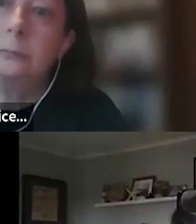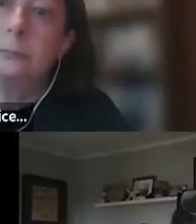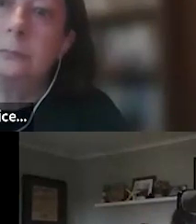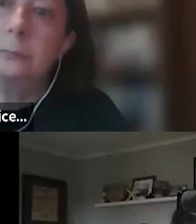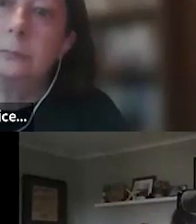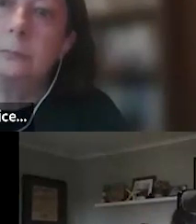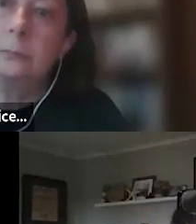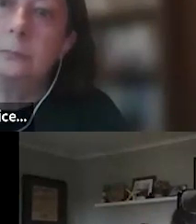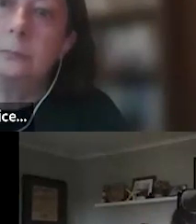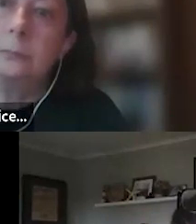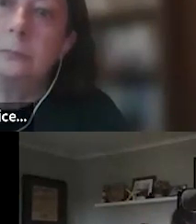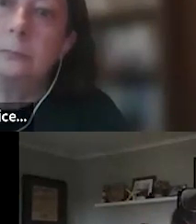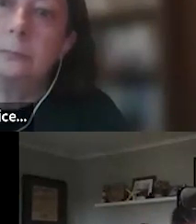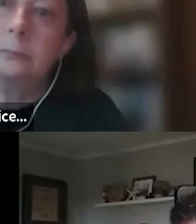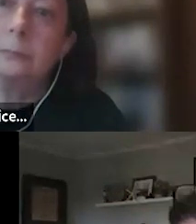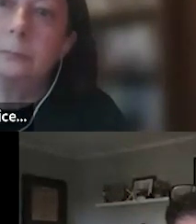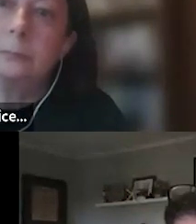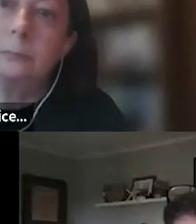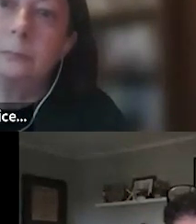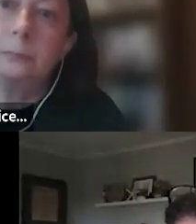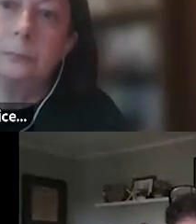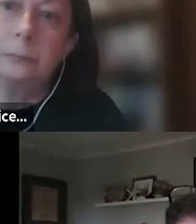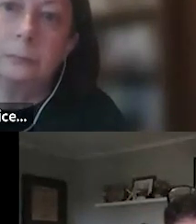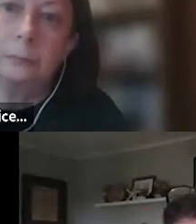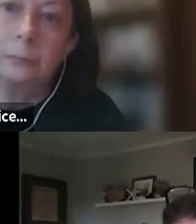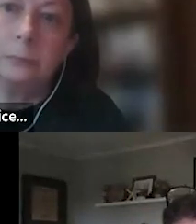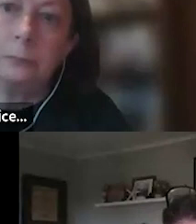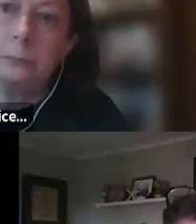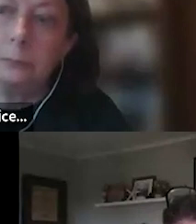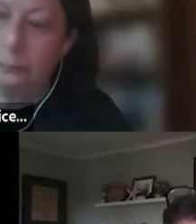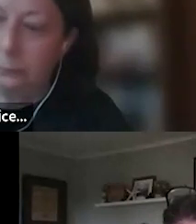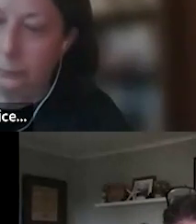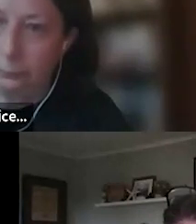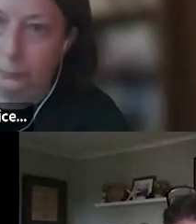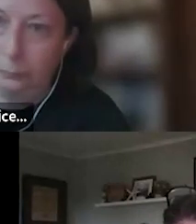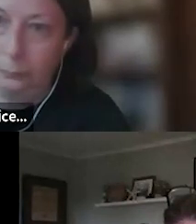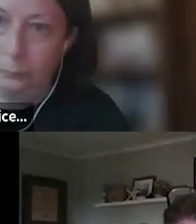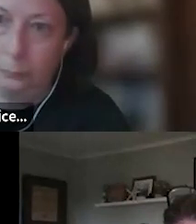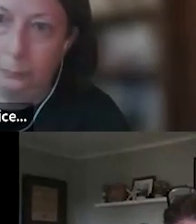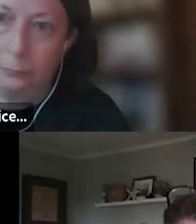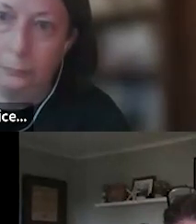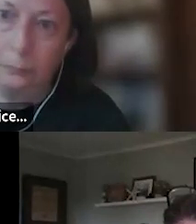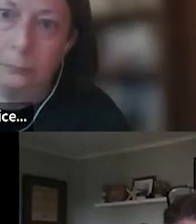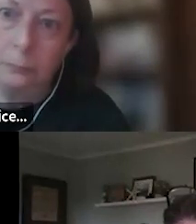the best opportunities, whether that is in assisted living or assisted living opportunities in your local area,